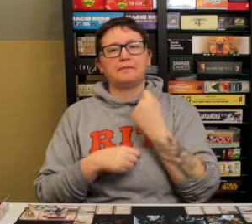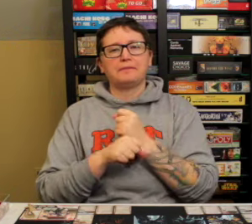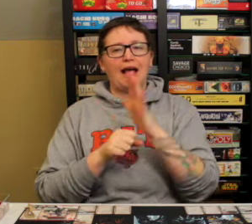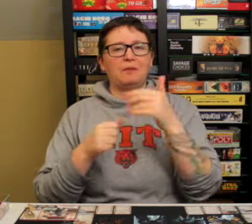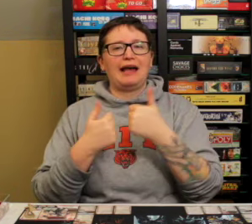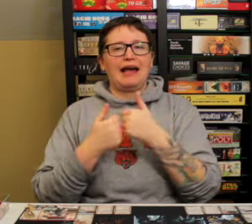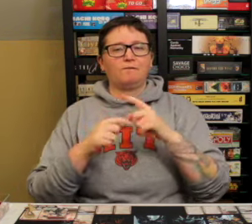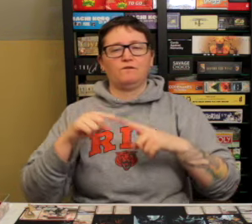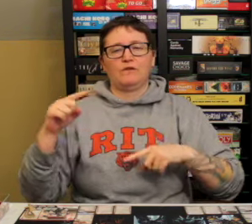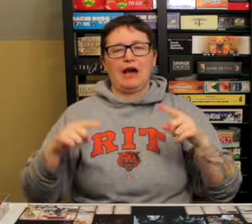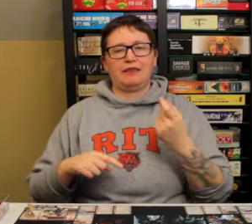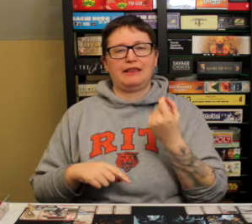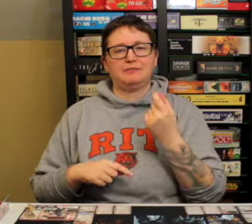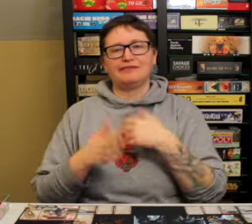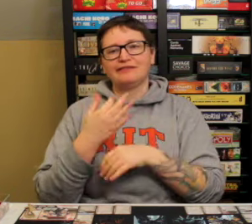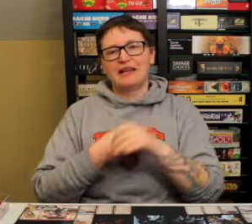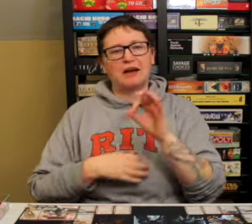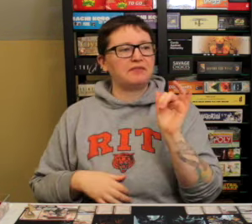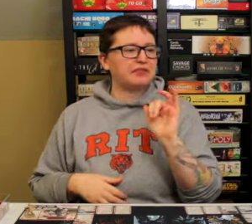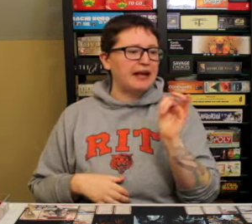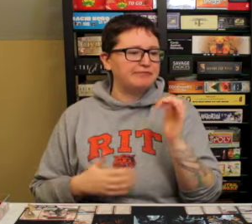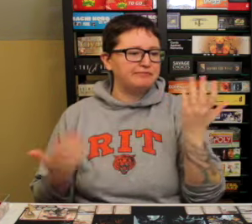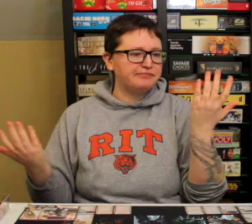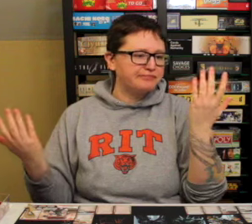That's kind of nice and just that the game can vary a little bit.